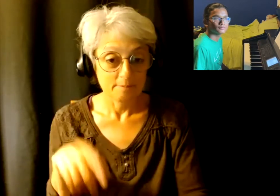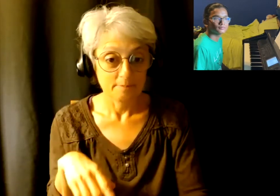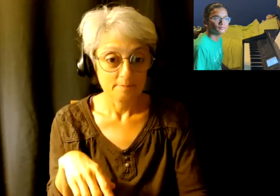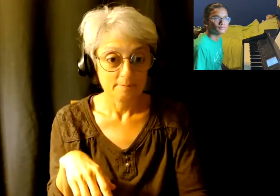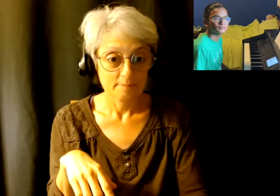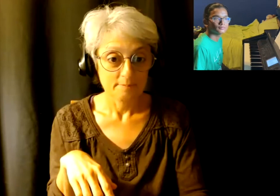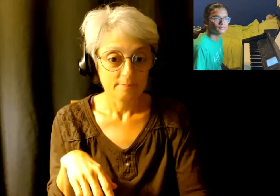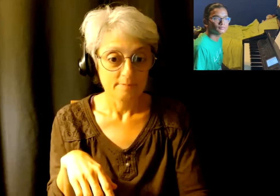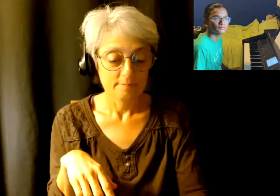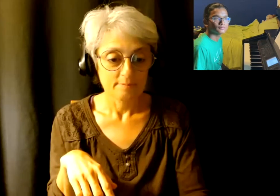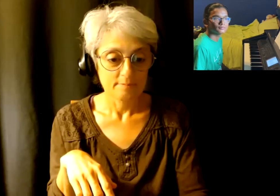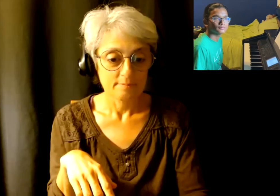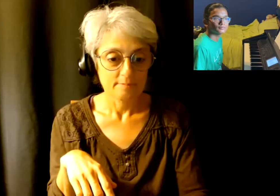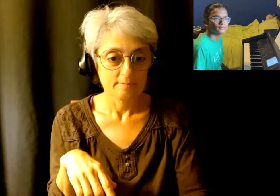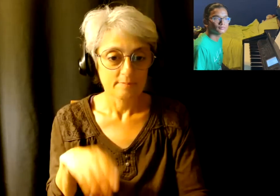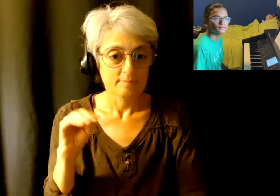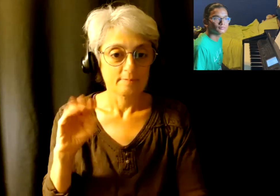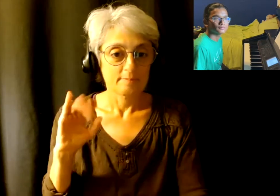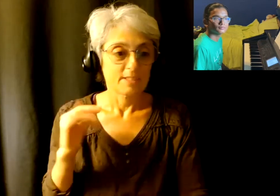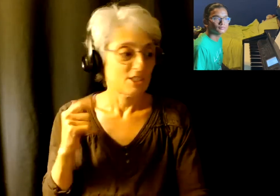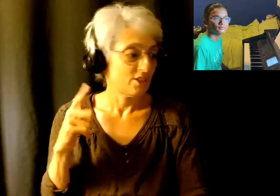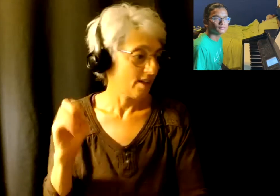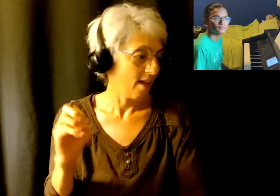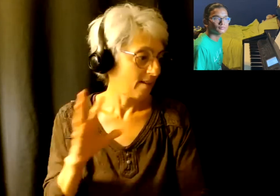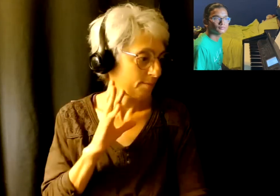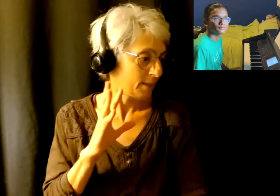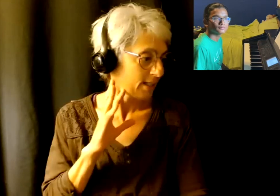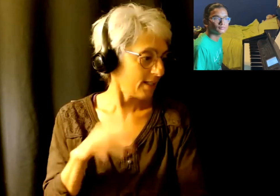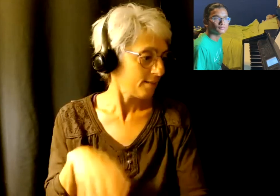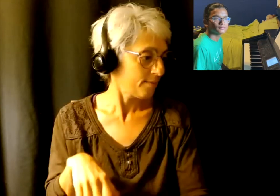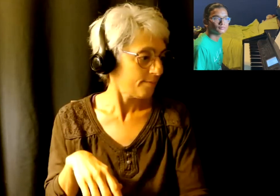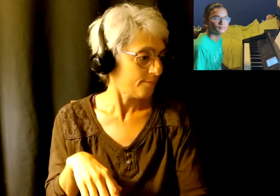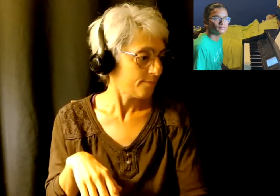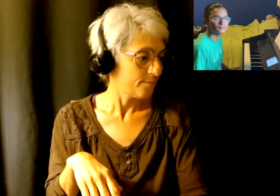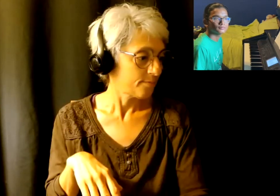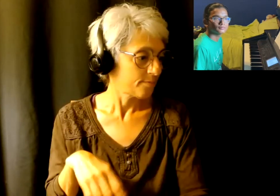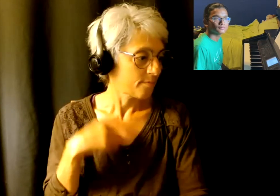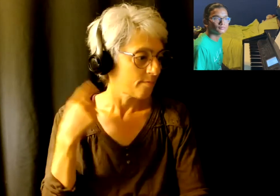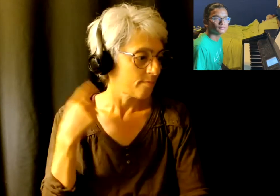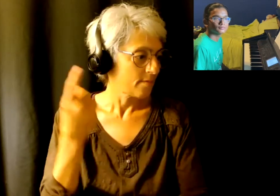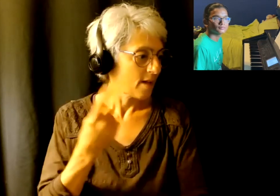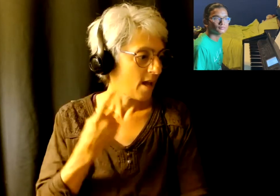Michelle: Sid this is Michelle. I'm wondering if there are any other instruments you play.